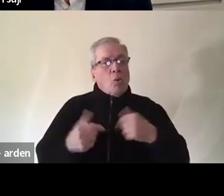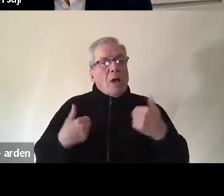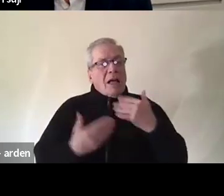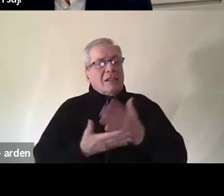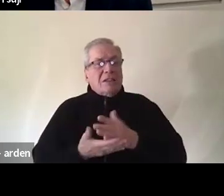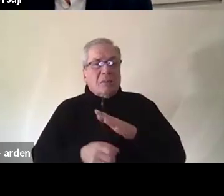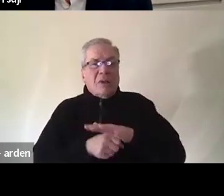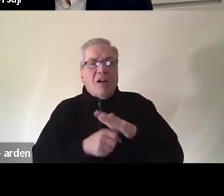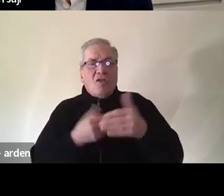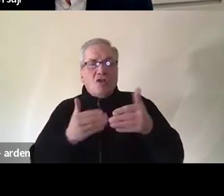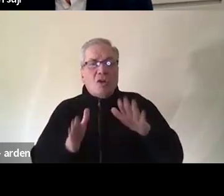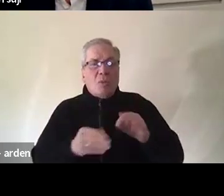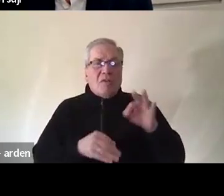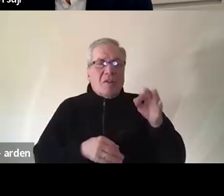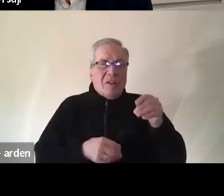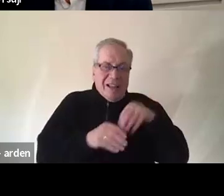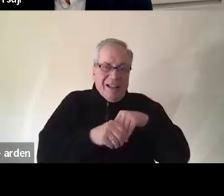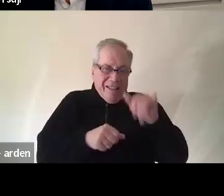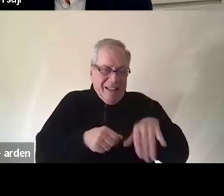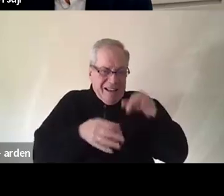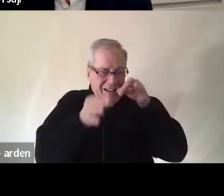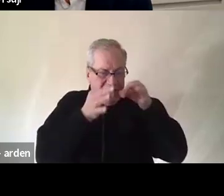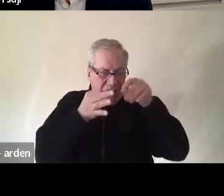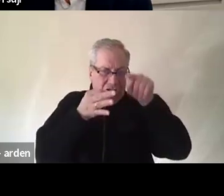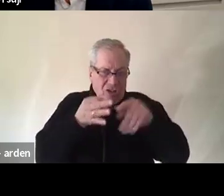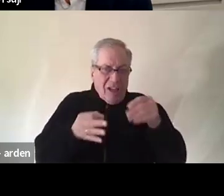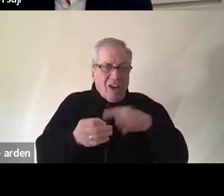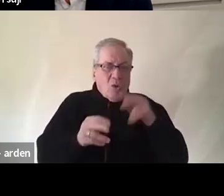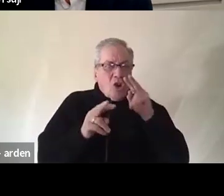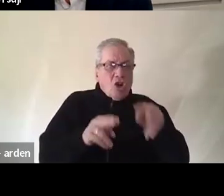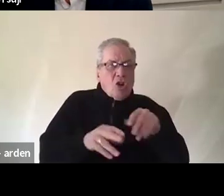because it is our own definition. So we looked at expected family contribution,